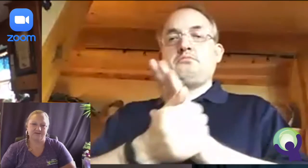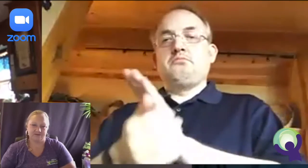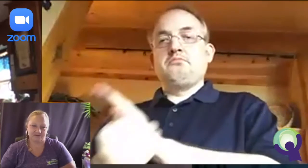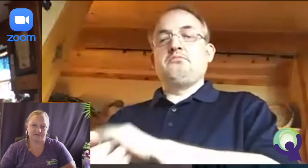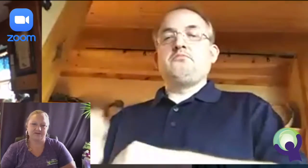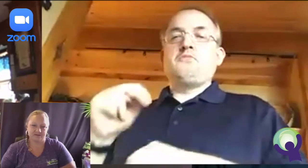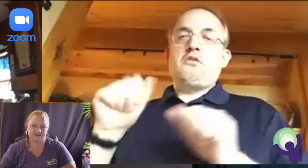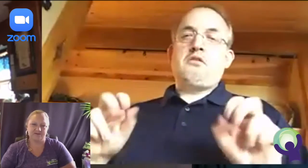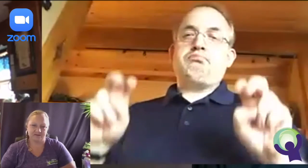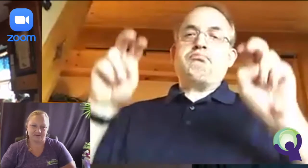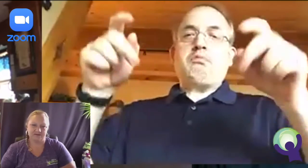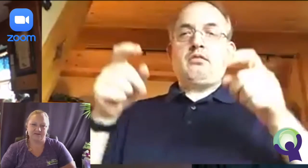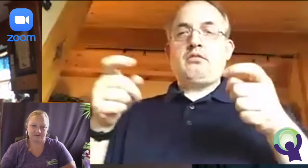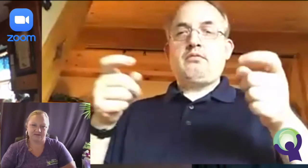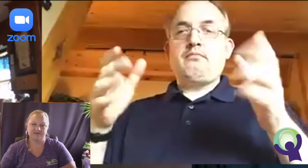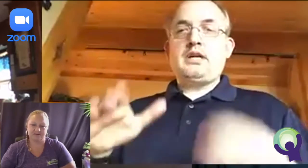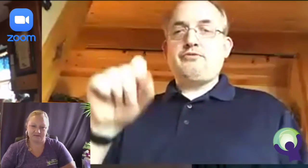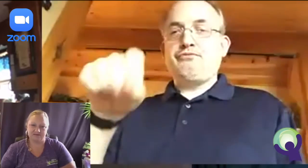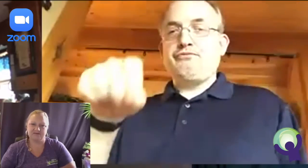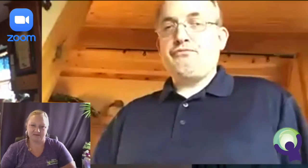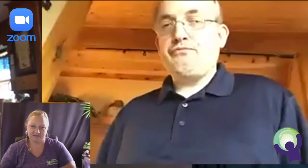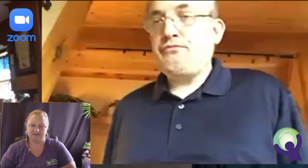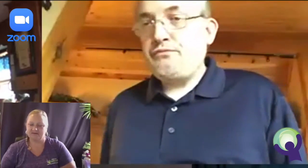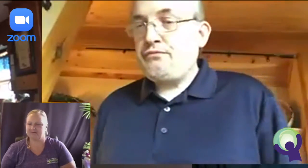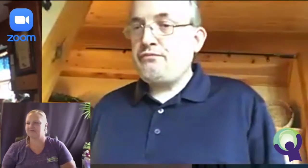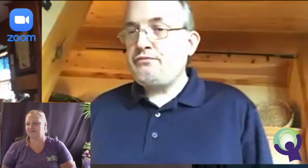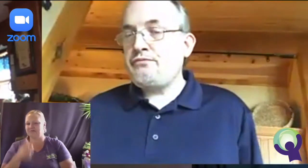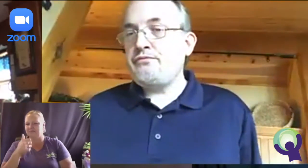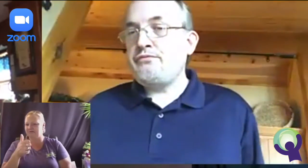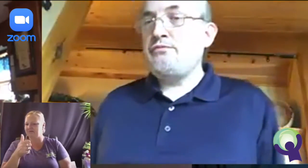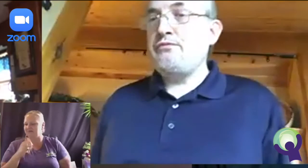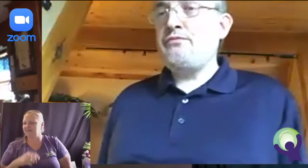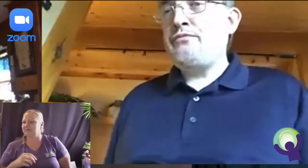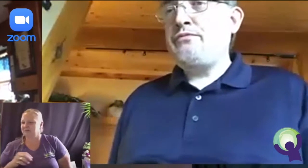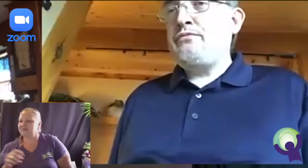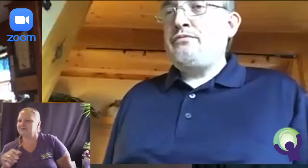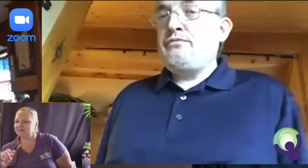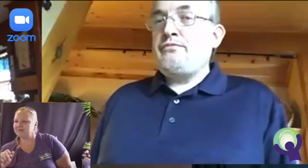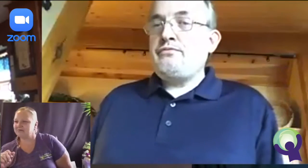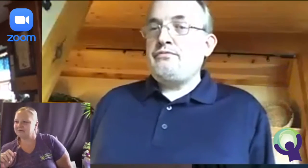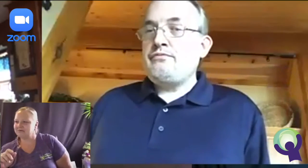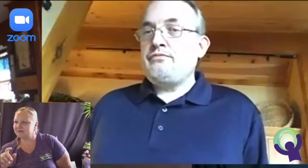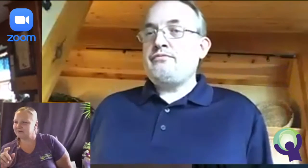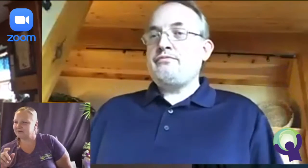of course yes, I'm obtaining the degree going through the steps to graduate and following